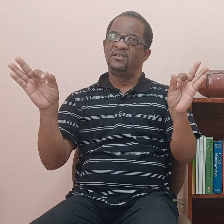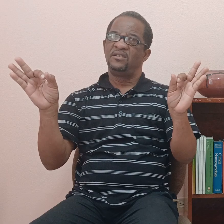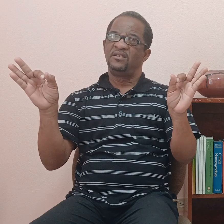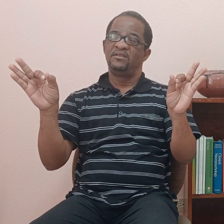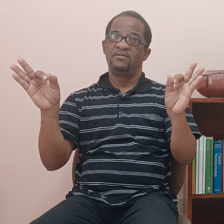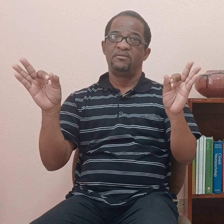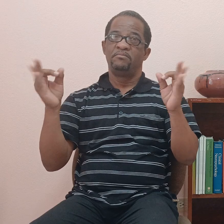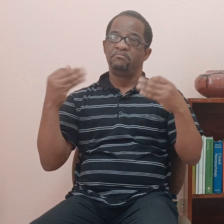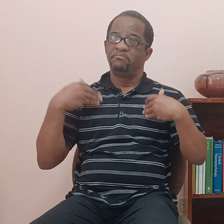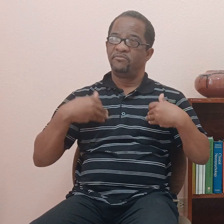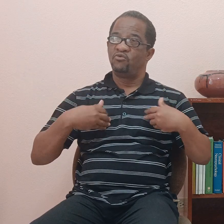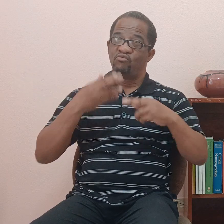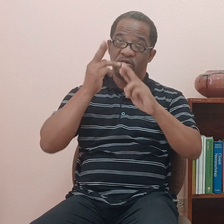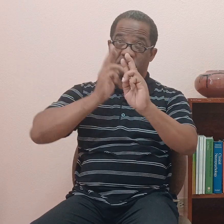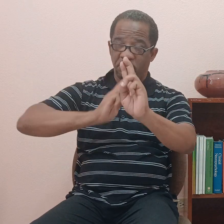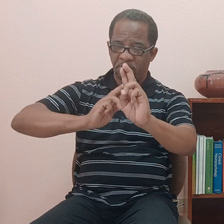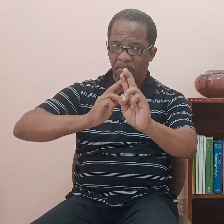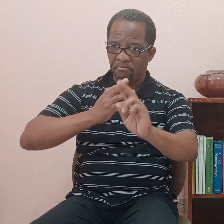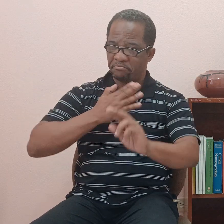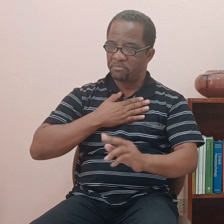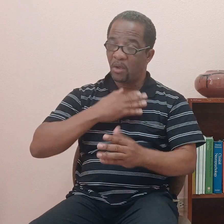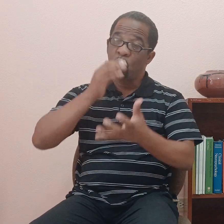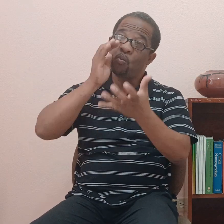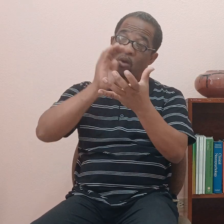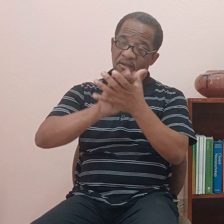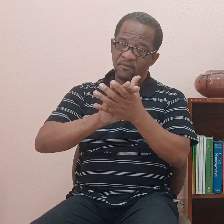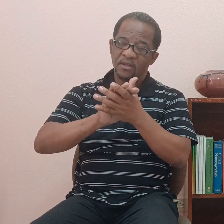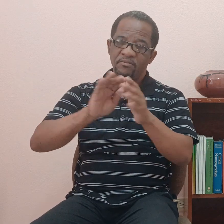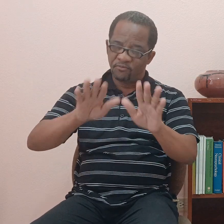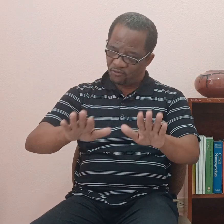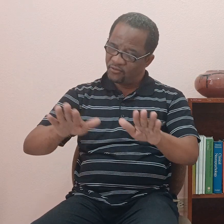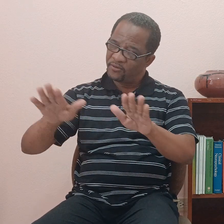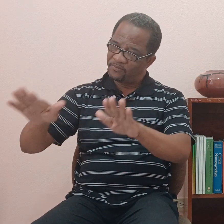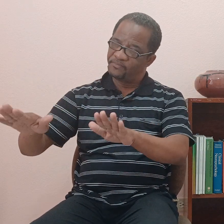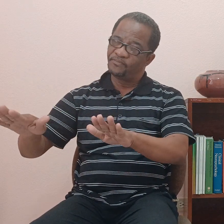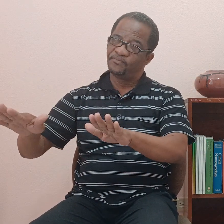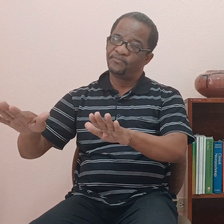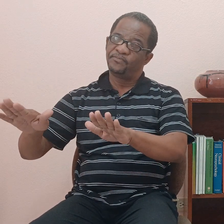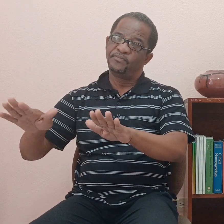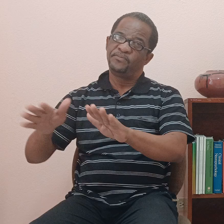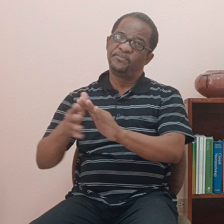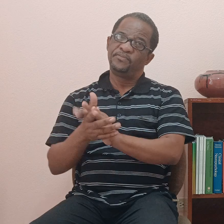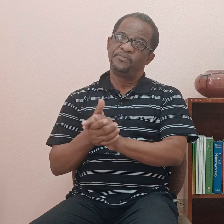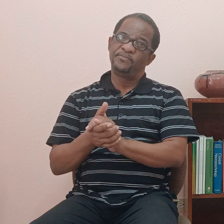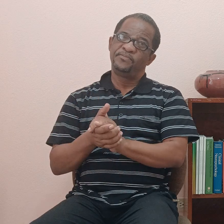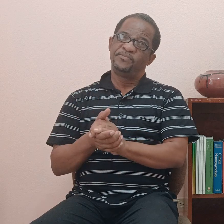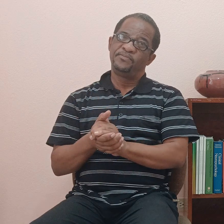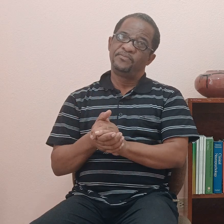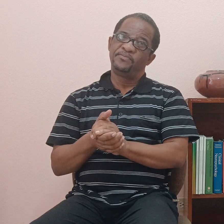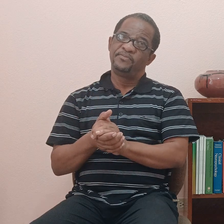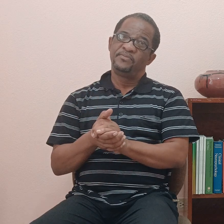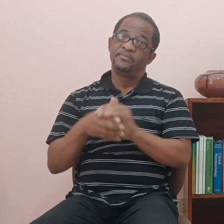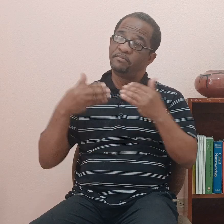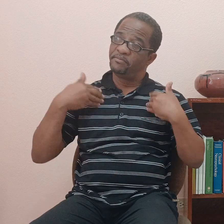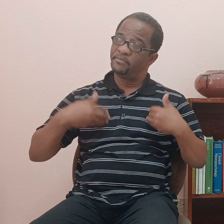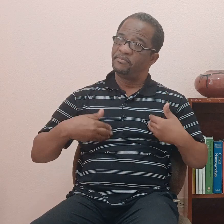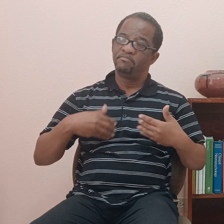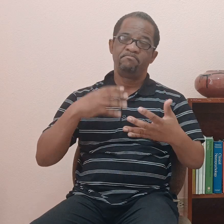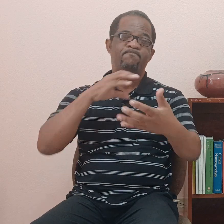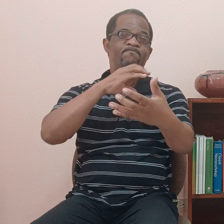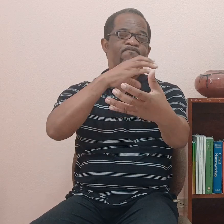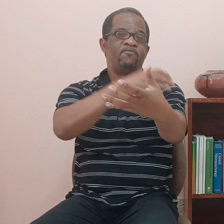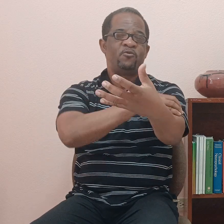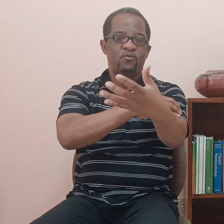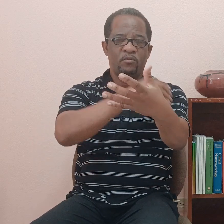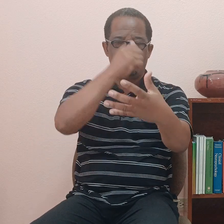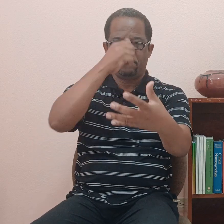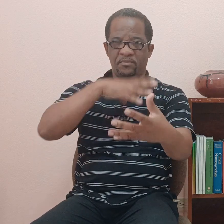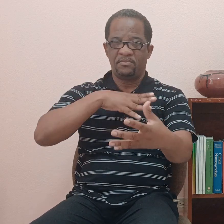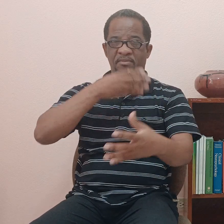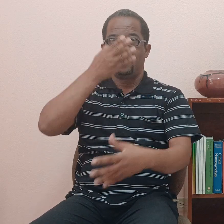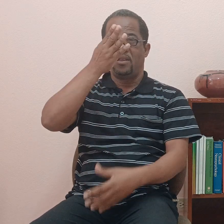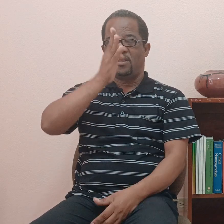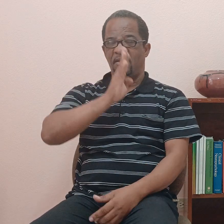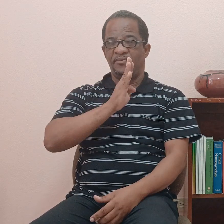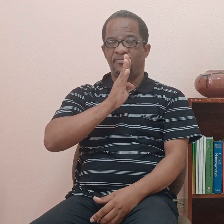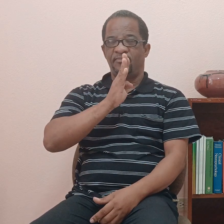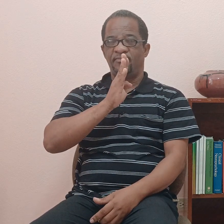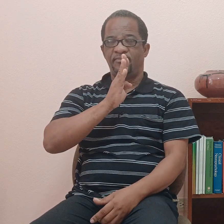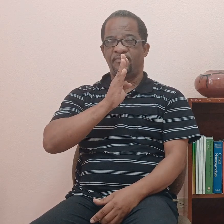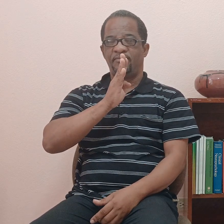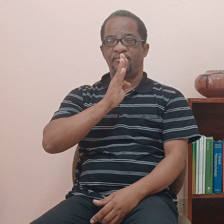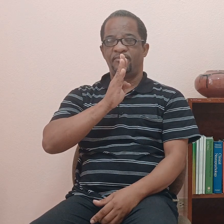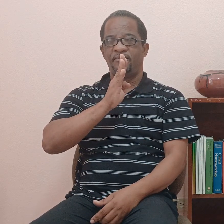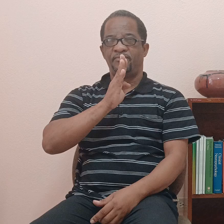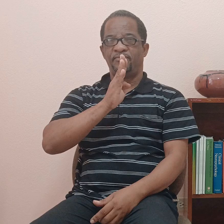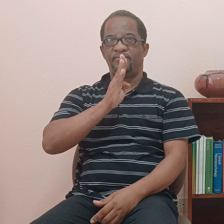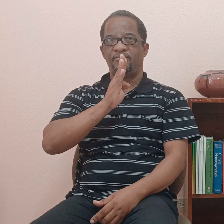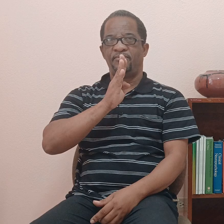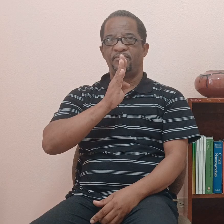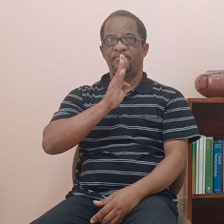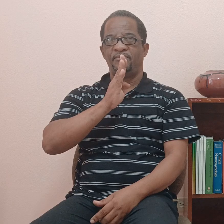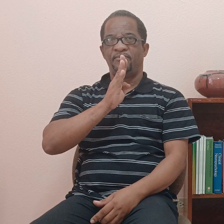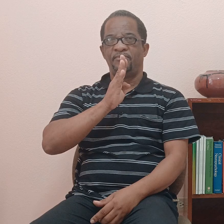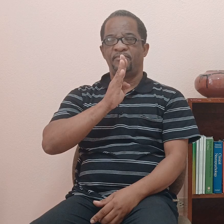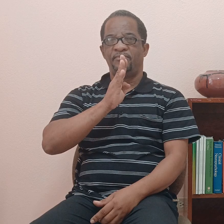I respect my wife and children. I am a powerful man of God.